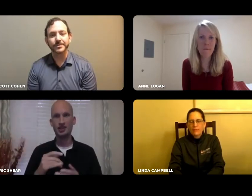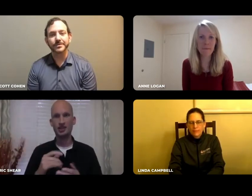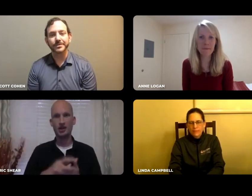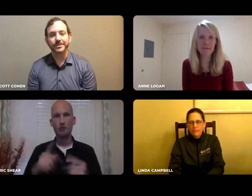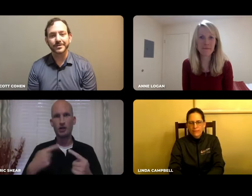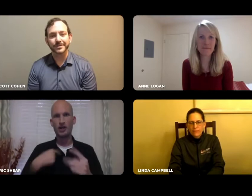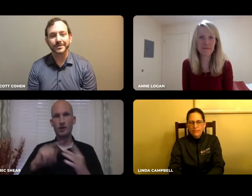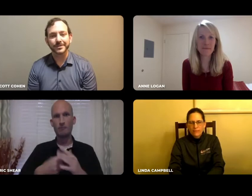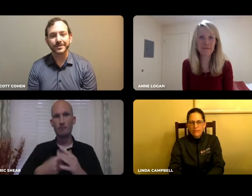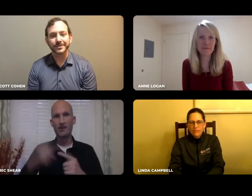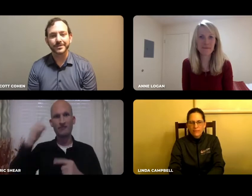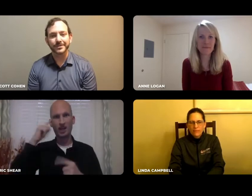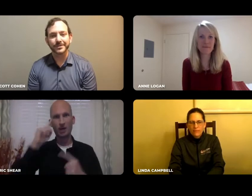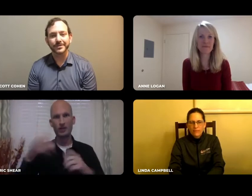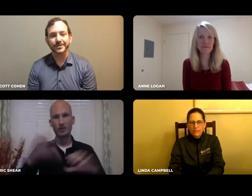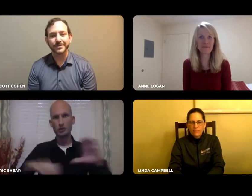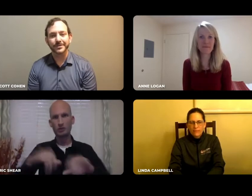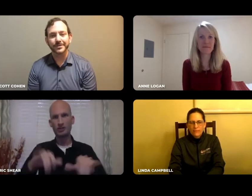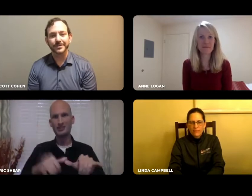Then I got more interested in Chemical engineering.